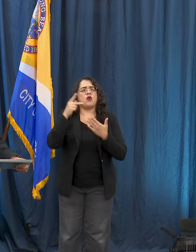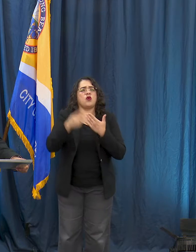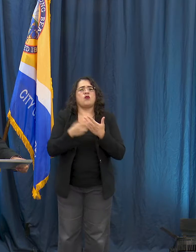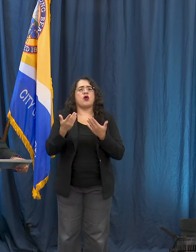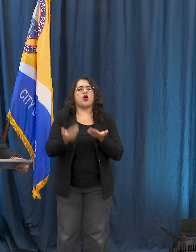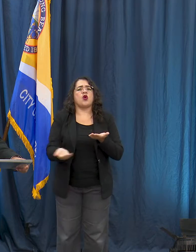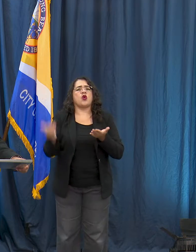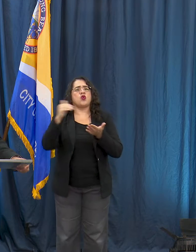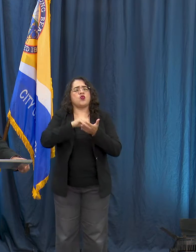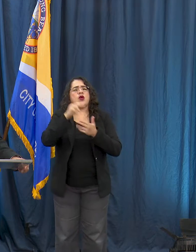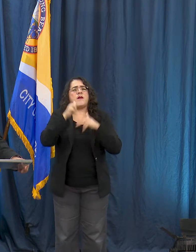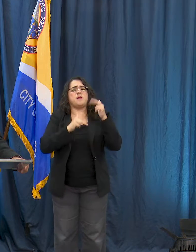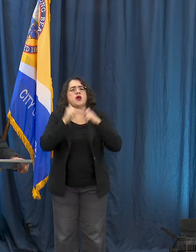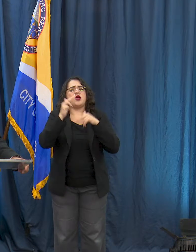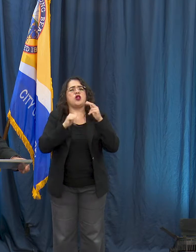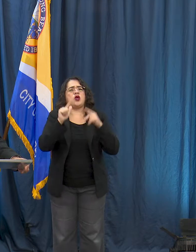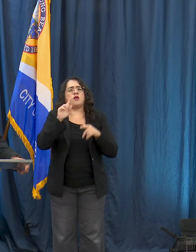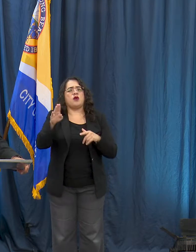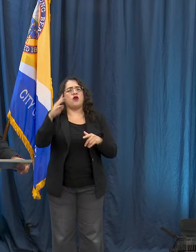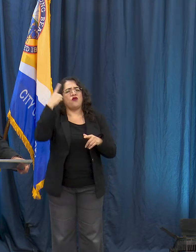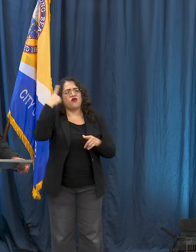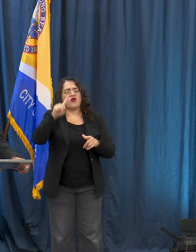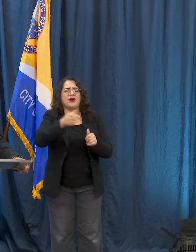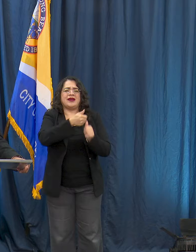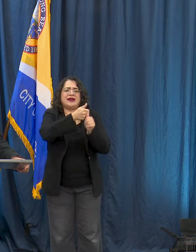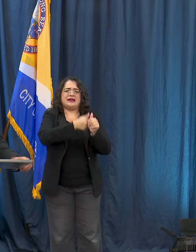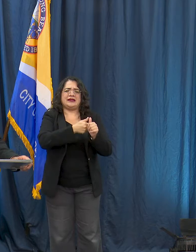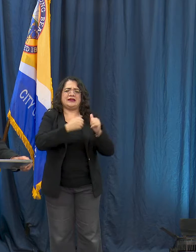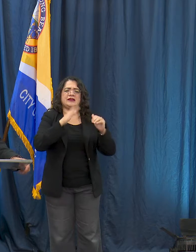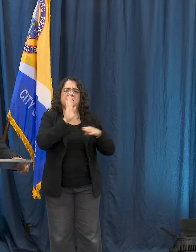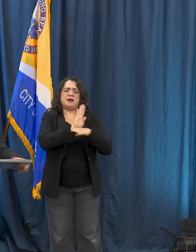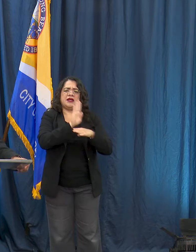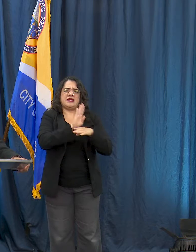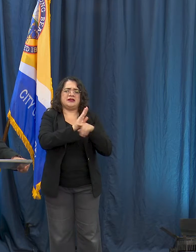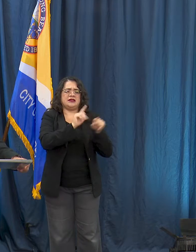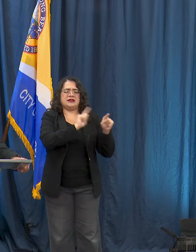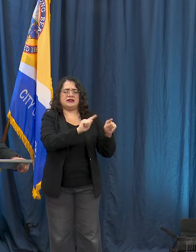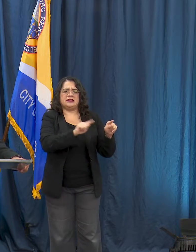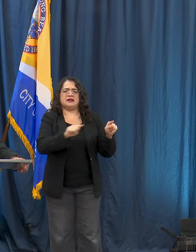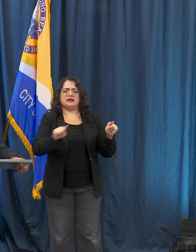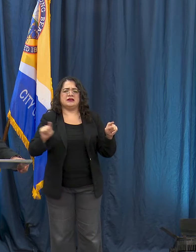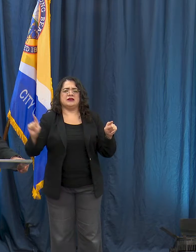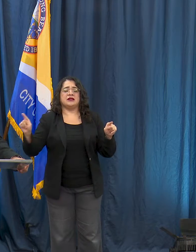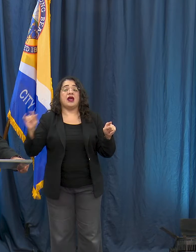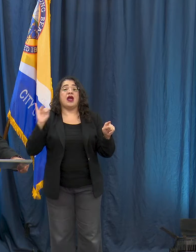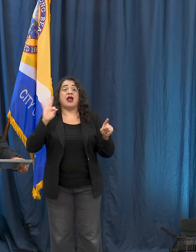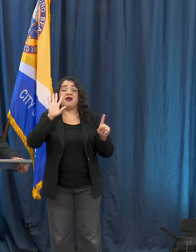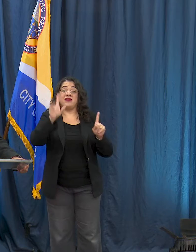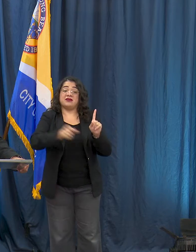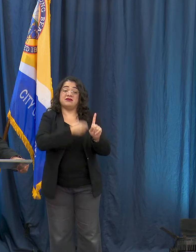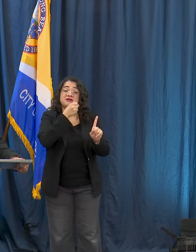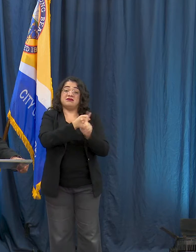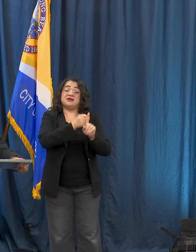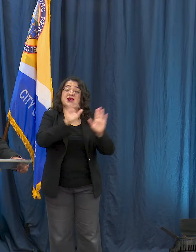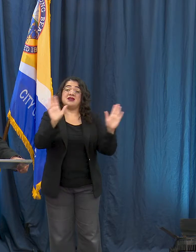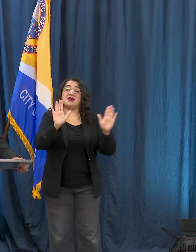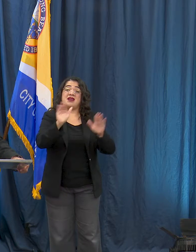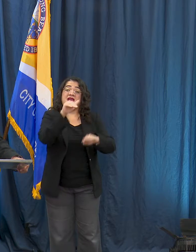for every single business that was affected because of the looting that happened Sunday evening.